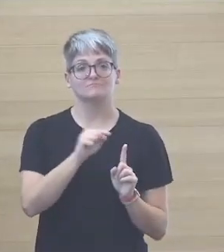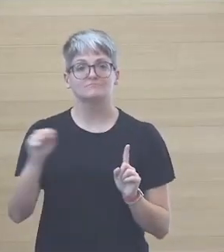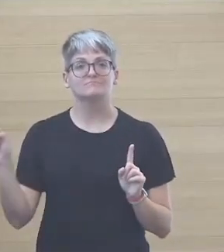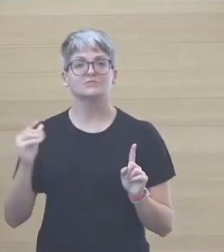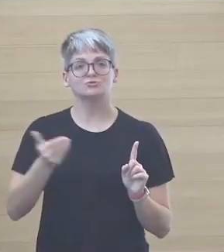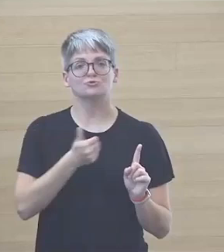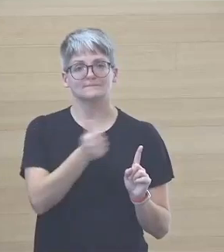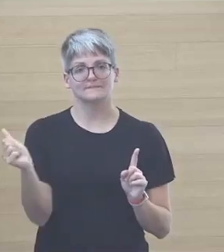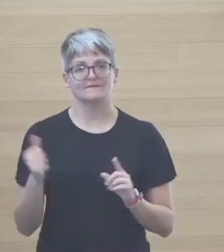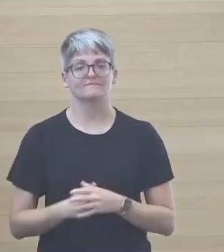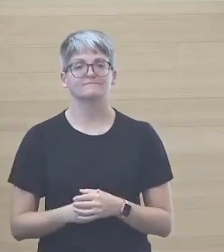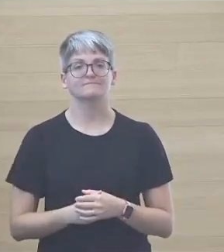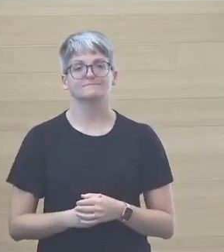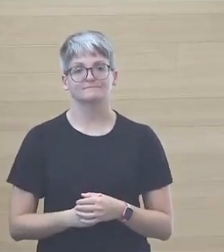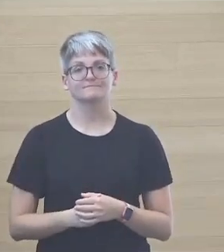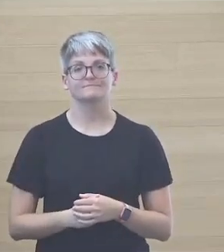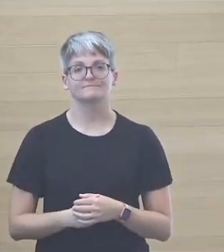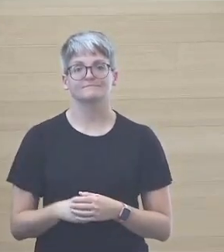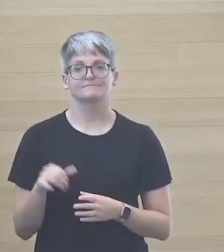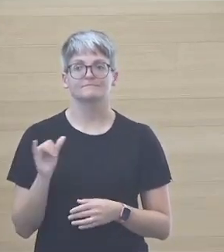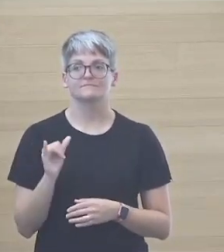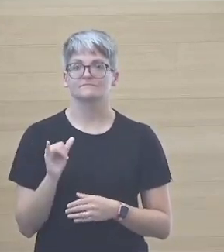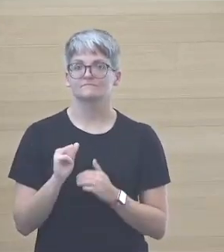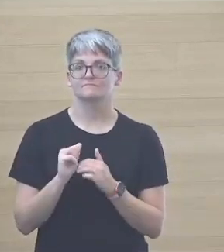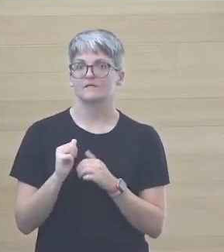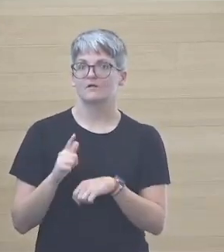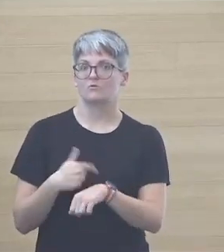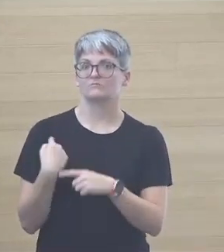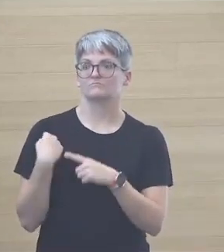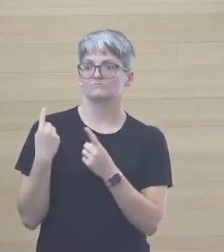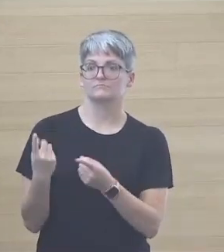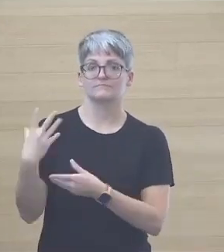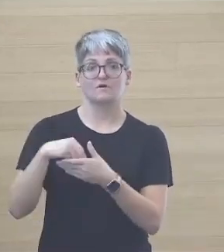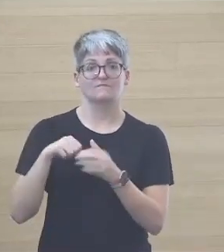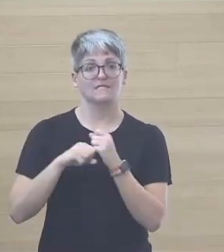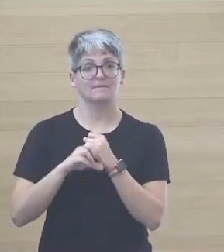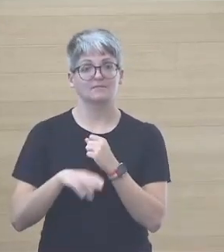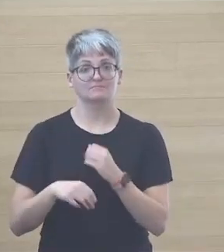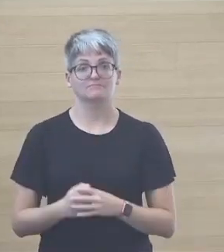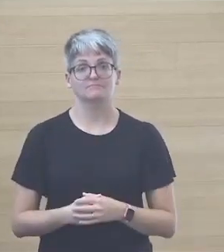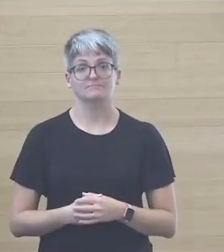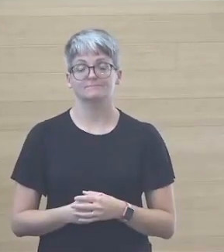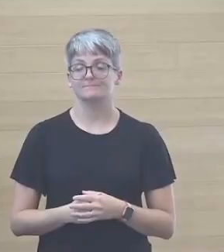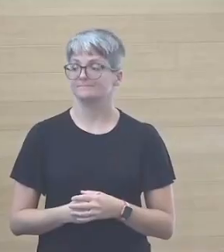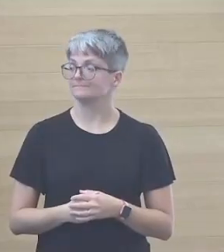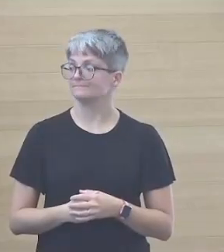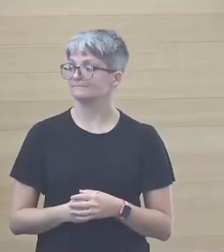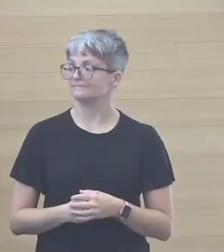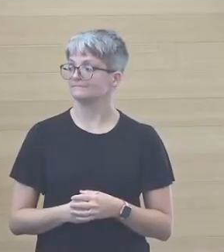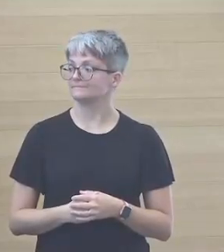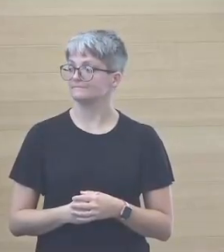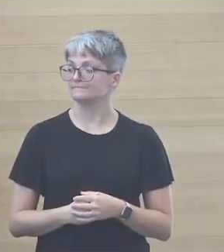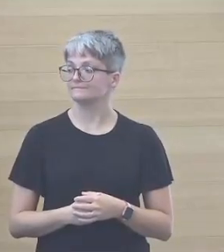as well as maybe how long you've been involved with the campaign committee. Want to get started right here?